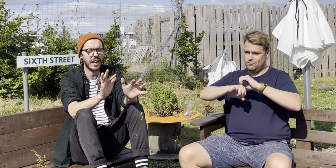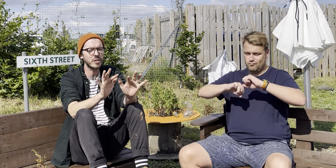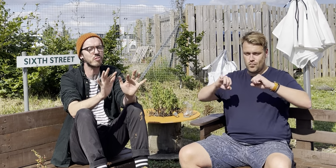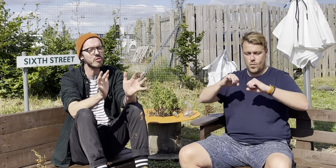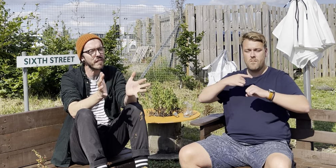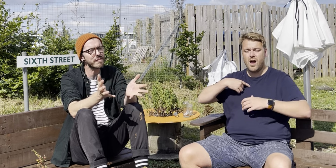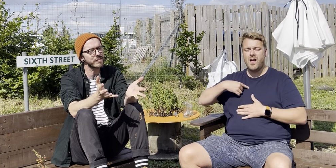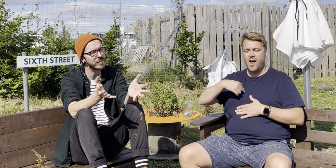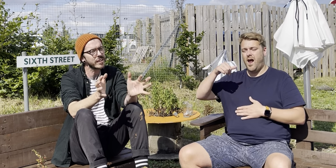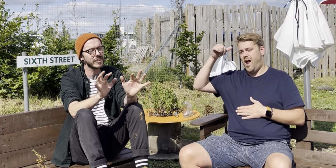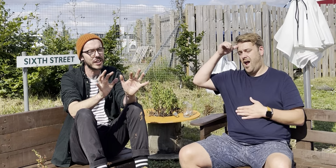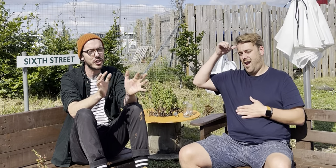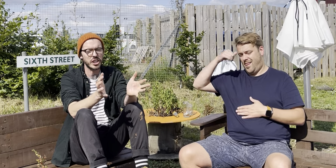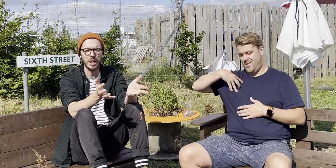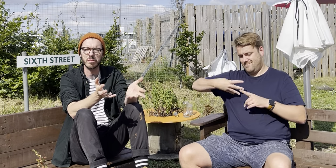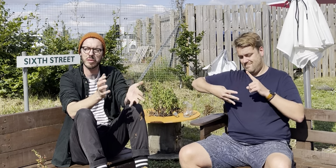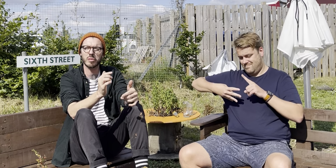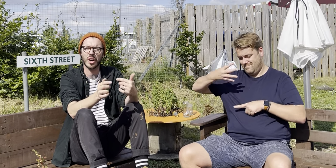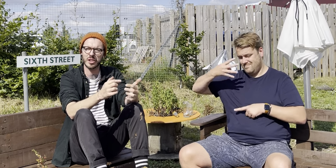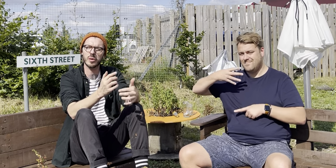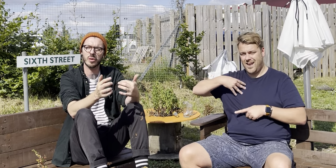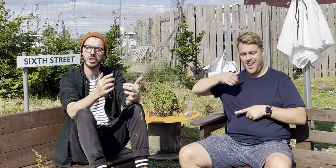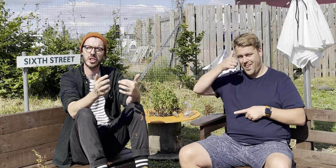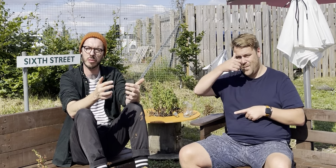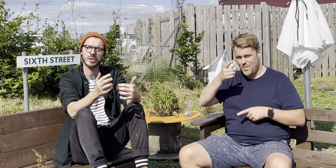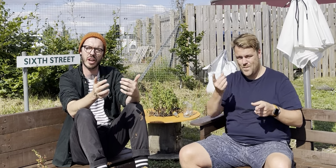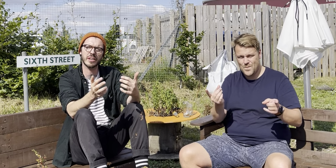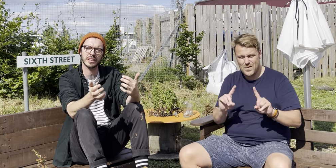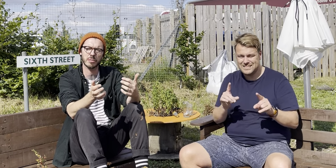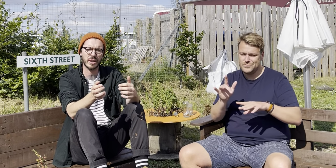had a rough shape of what i thought the show was going to be